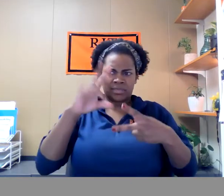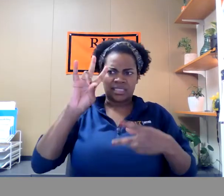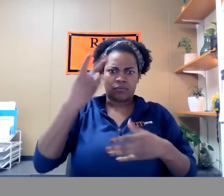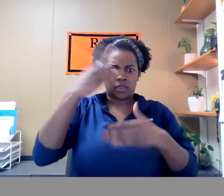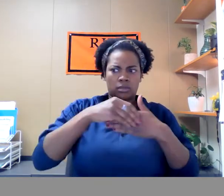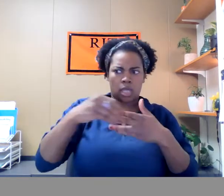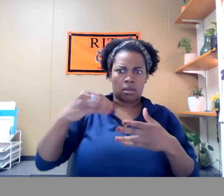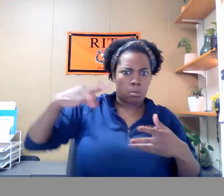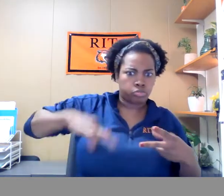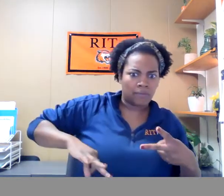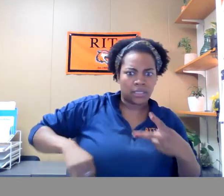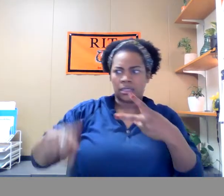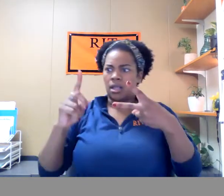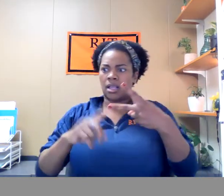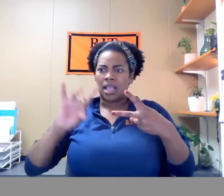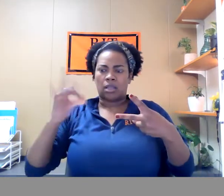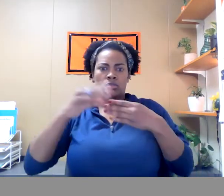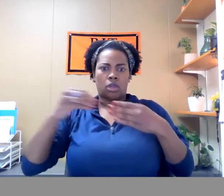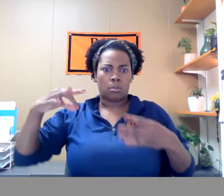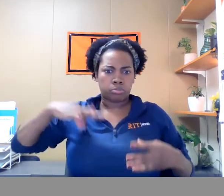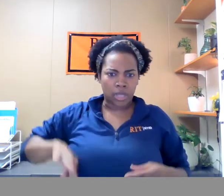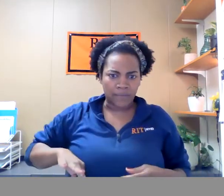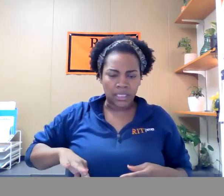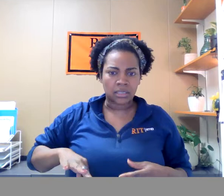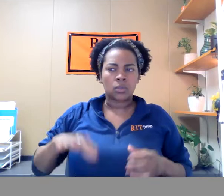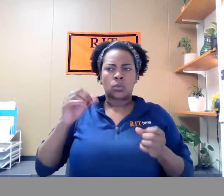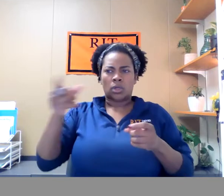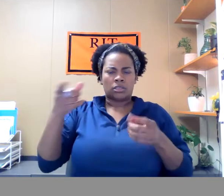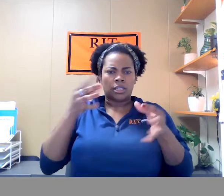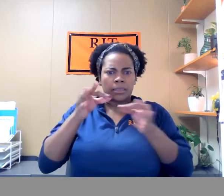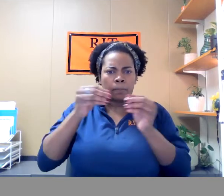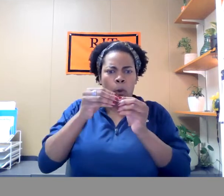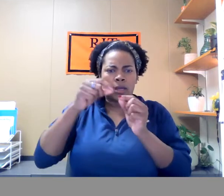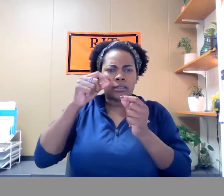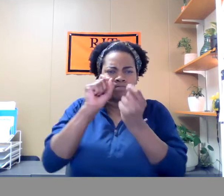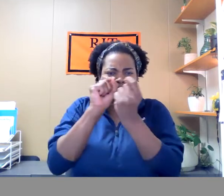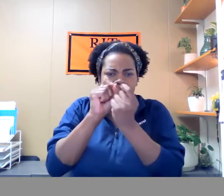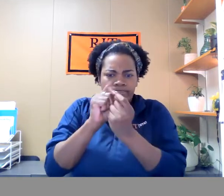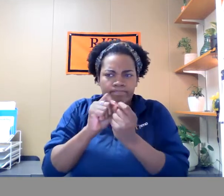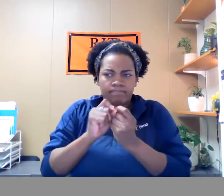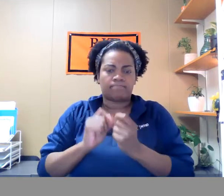or four candy bags for $20, and they even show the profit of what would be made after how much money they're putting